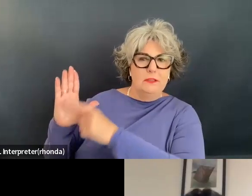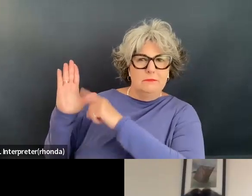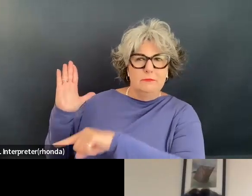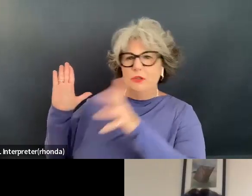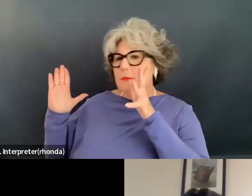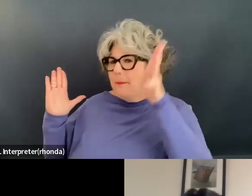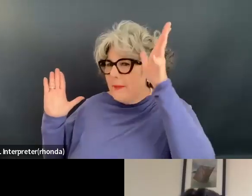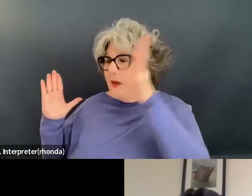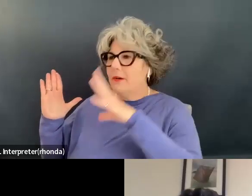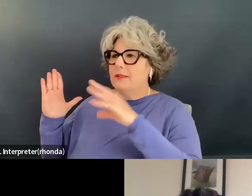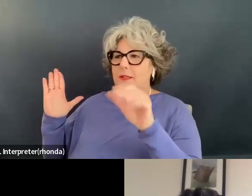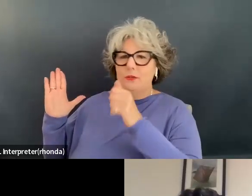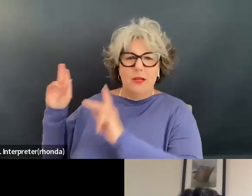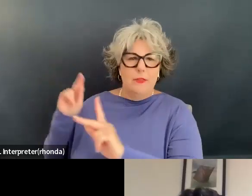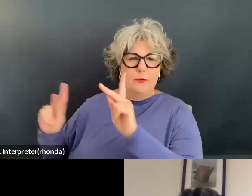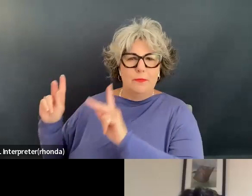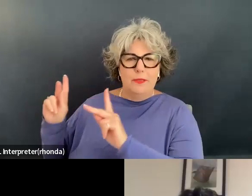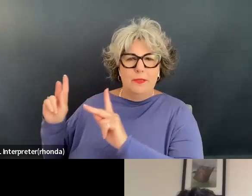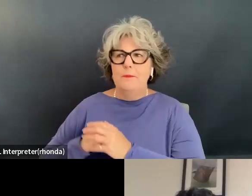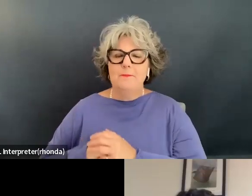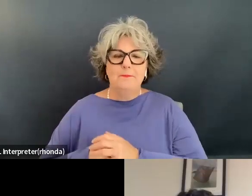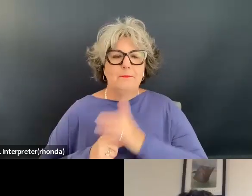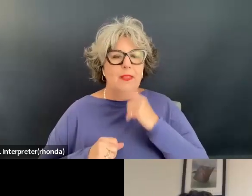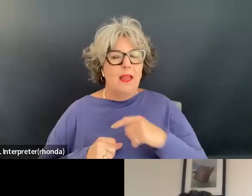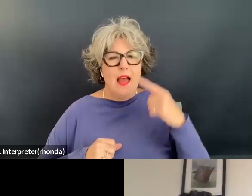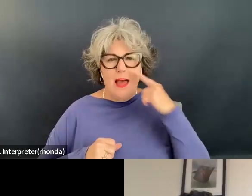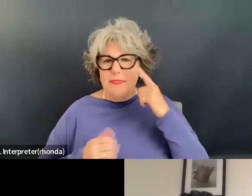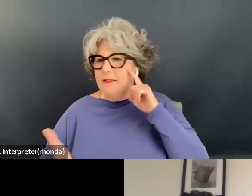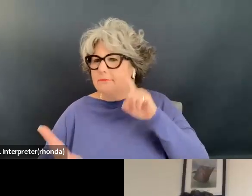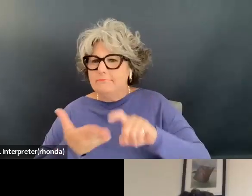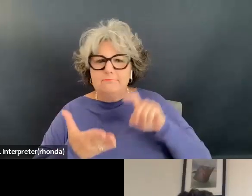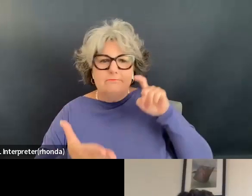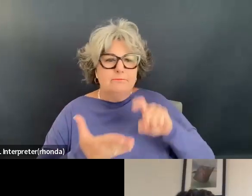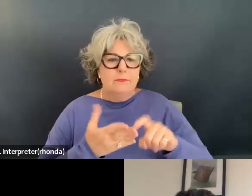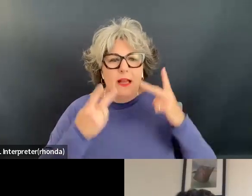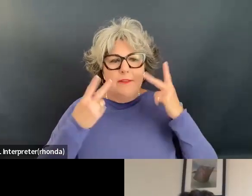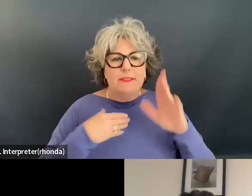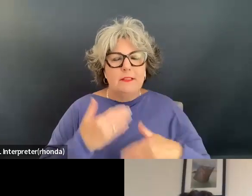And additionally, I think I have seen all those great movements,